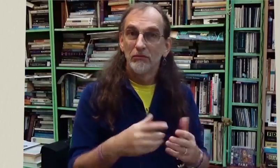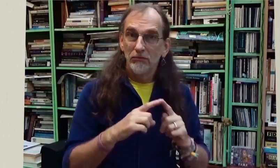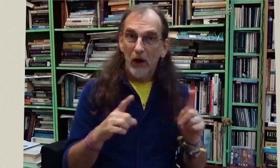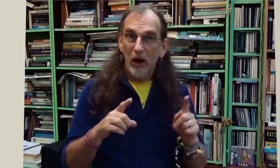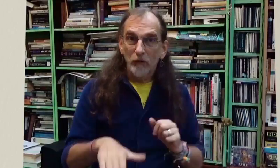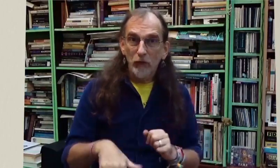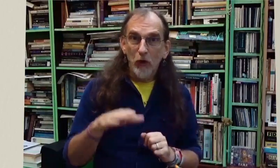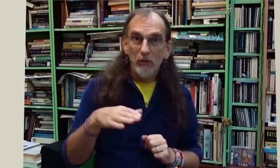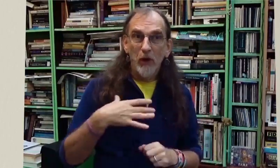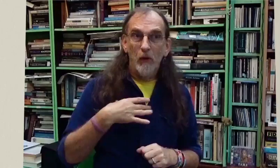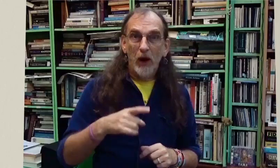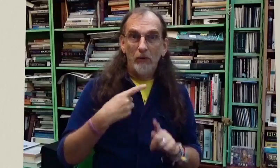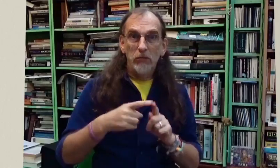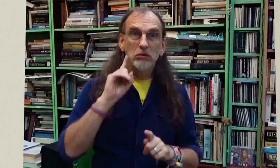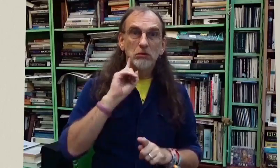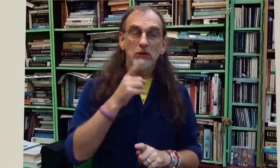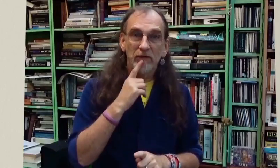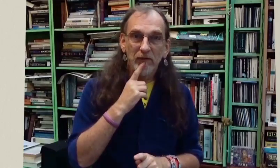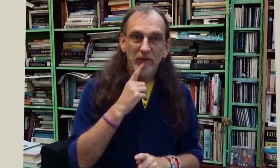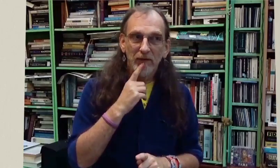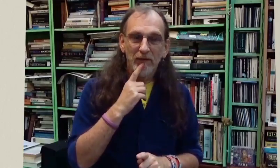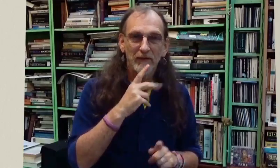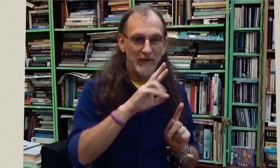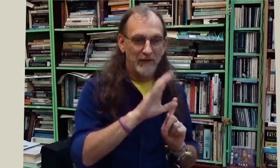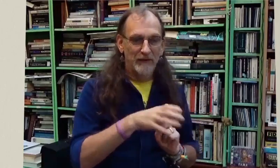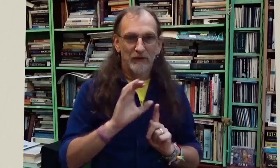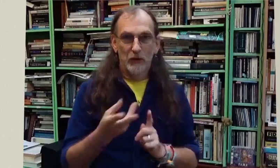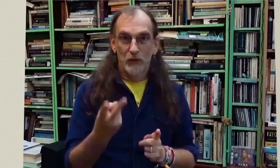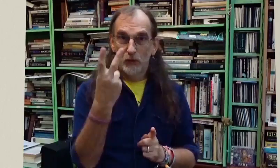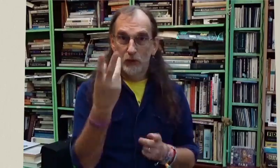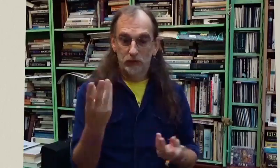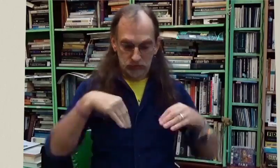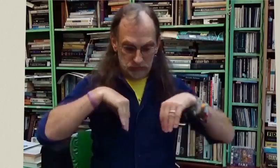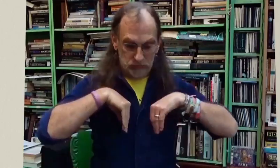Now, suppose you are white and Deaf. Now you have two cultural identities.